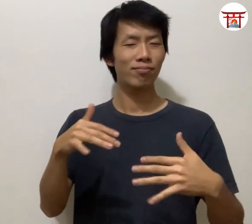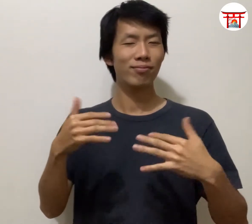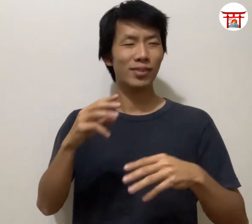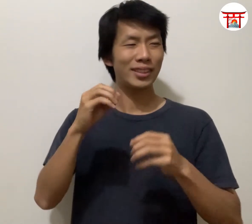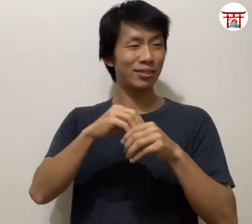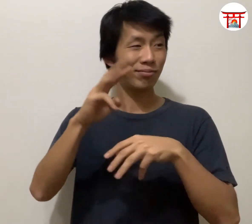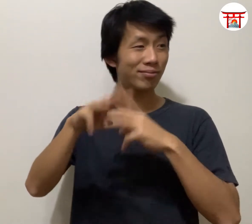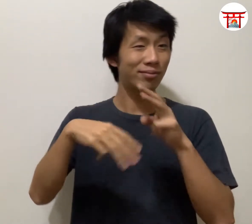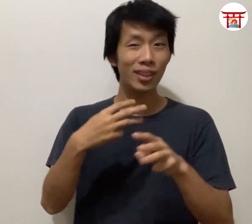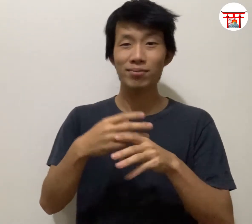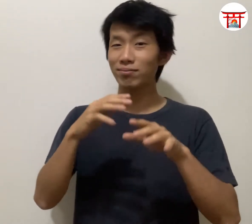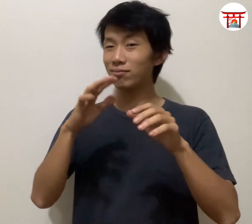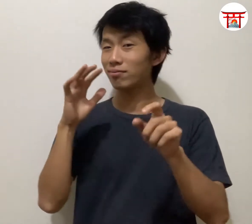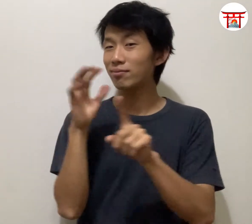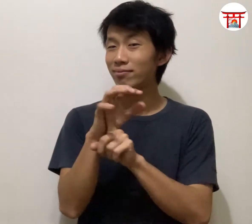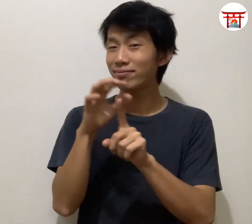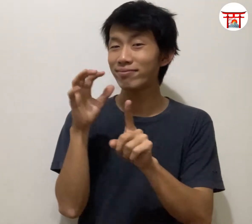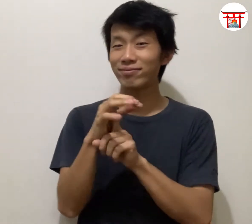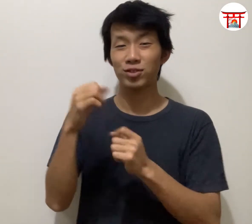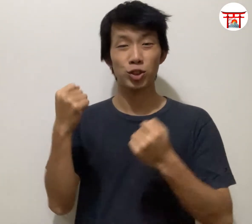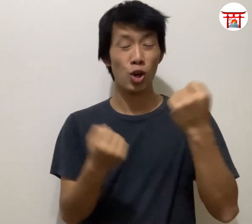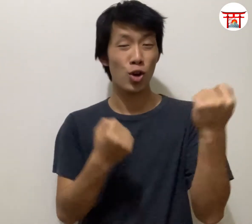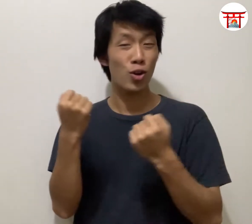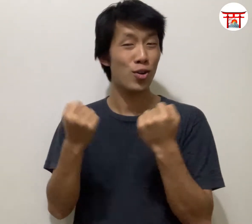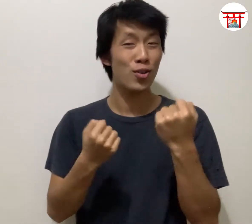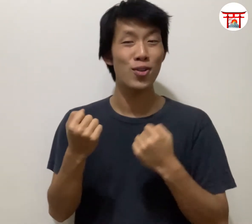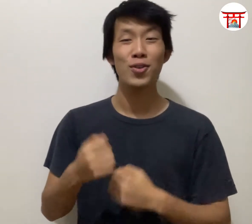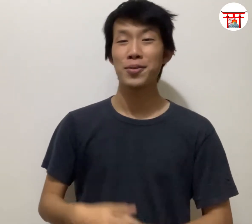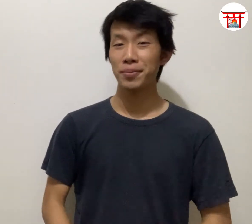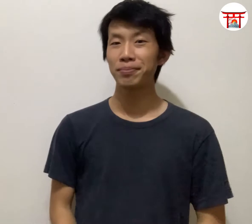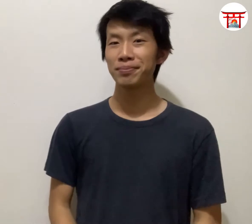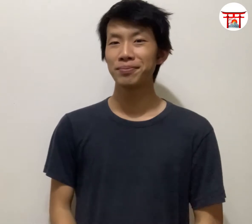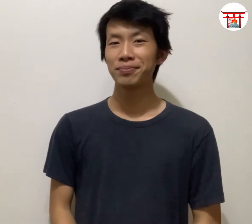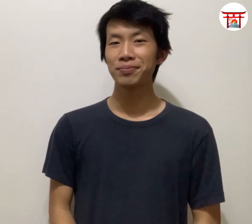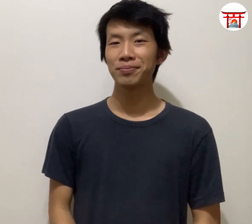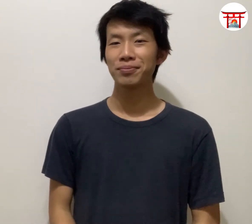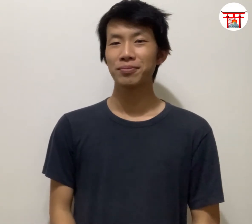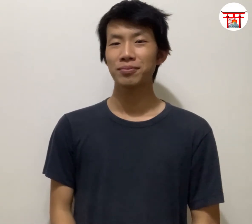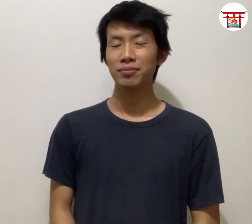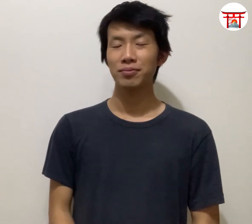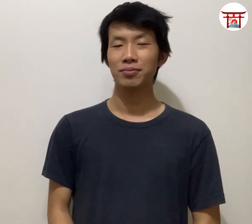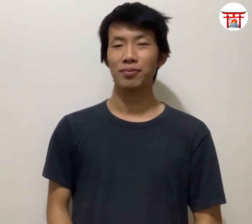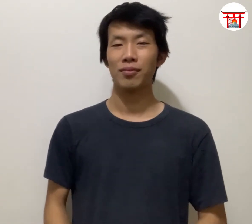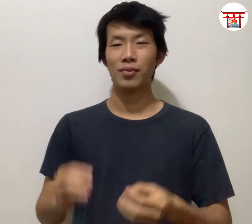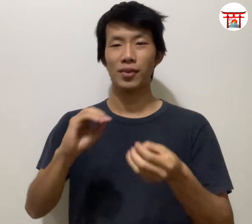TOYOTA is really popular throughout the world!